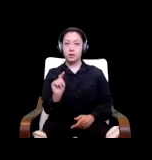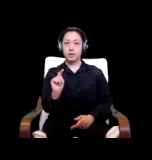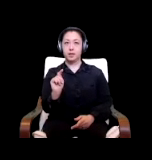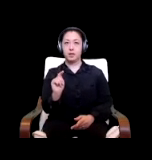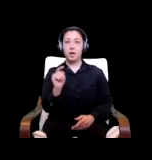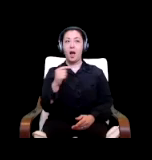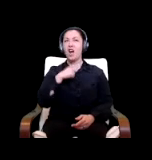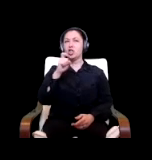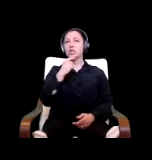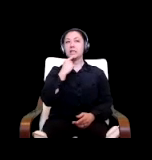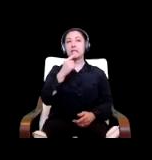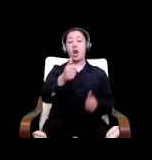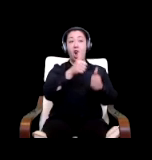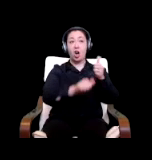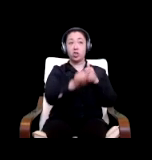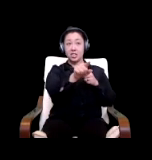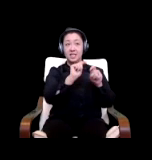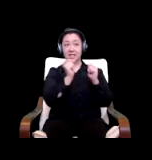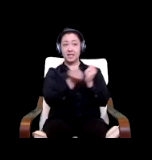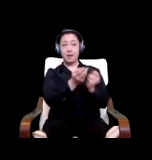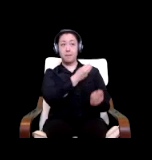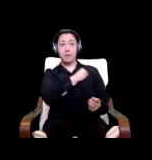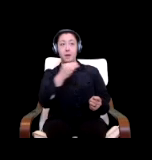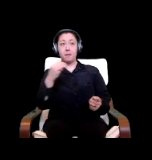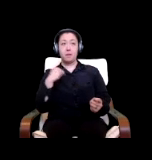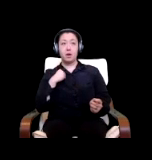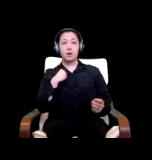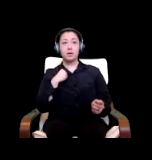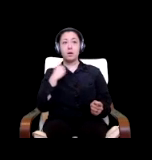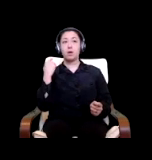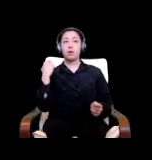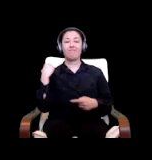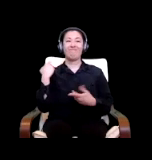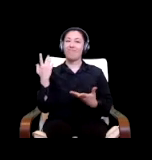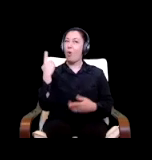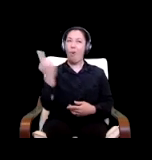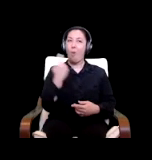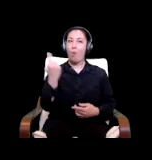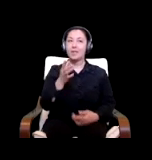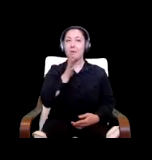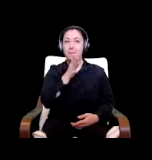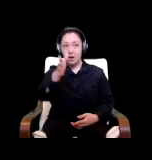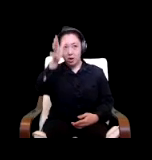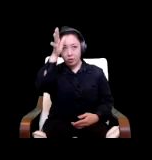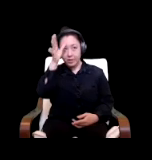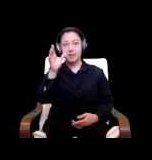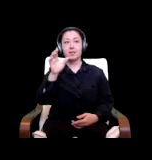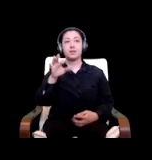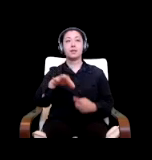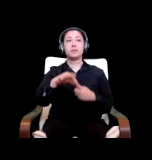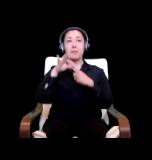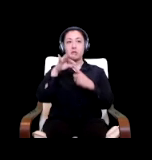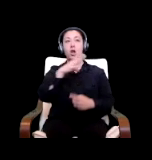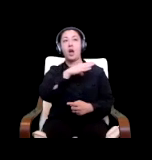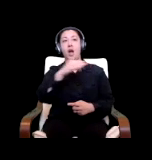members, we have included that parents, special and general educators in a intervener should